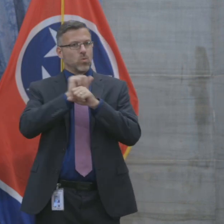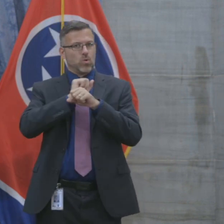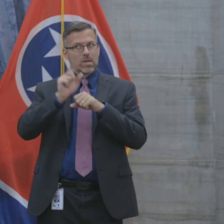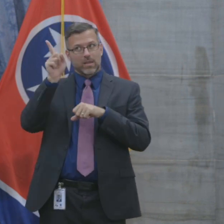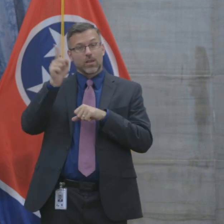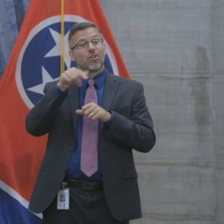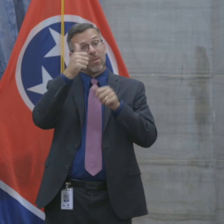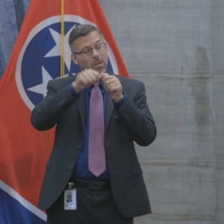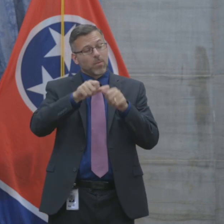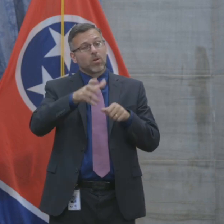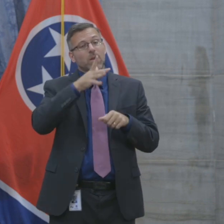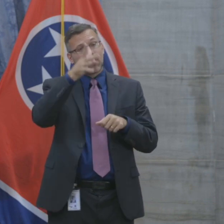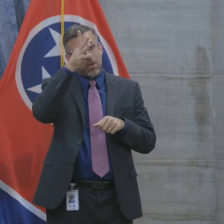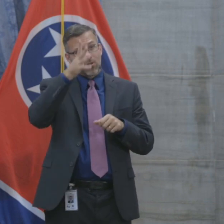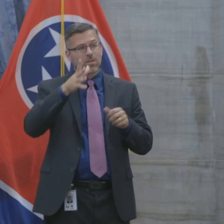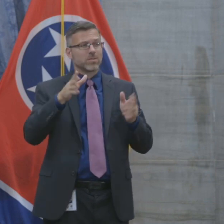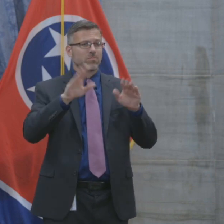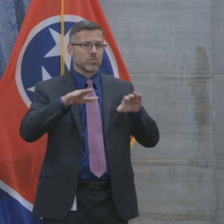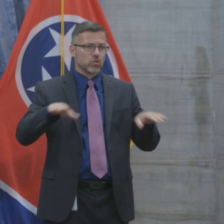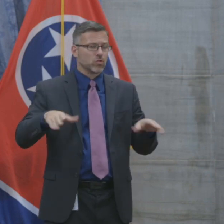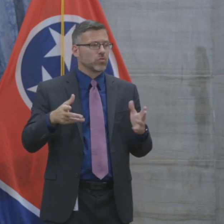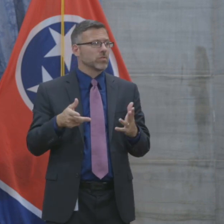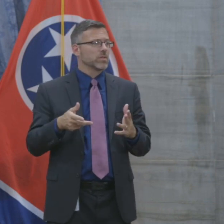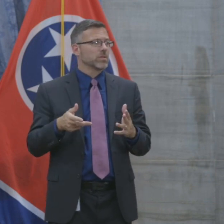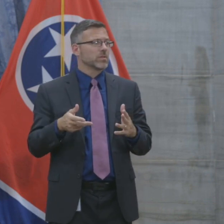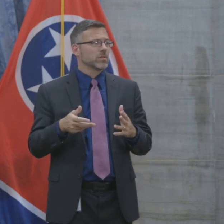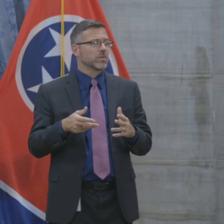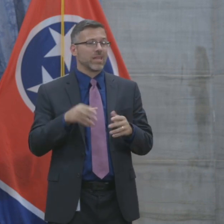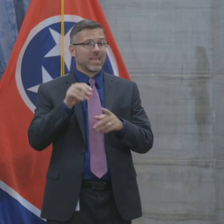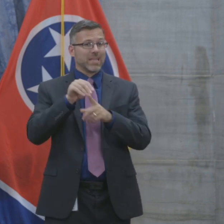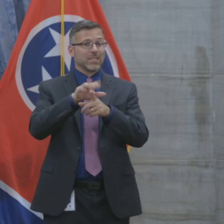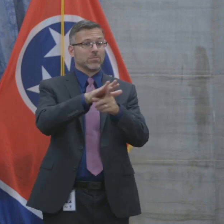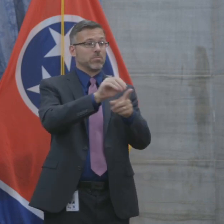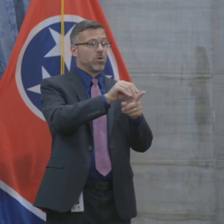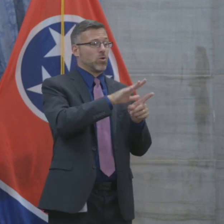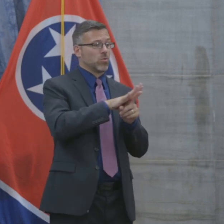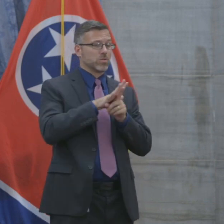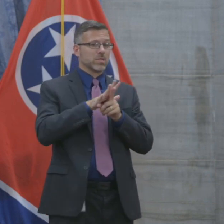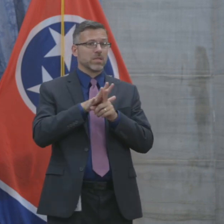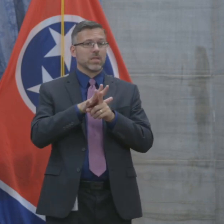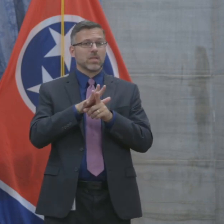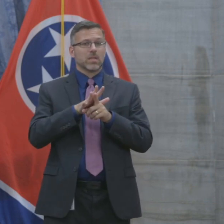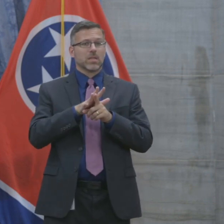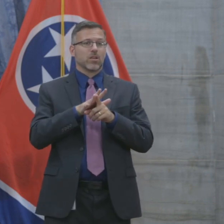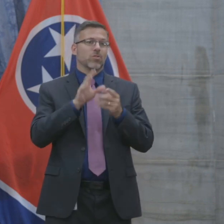working. But mask requirements are not what has solved the problem. What's solved the problem is behavior of